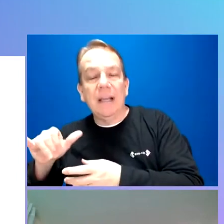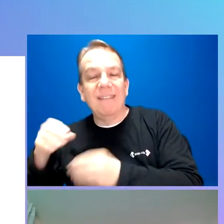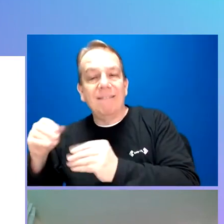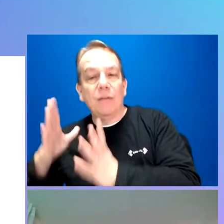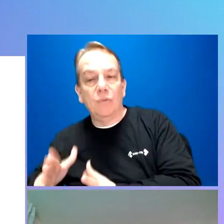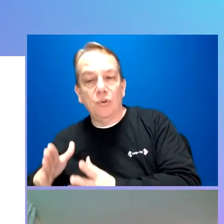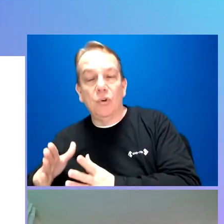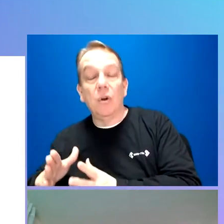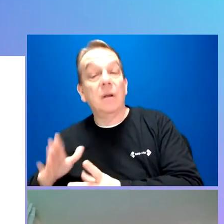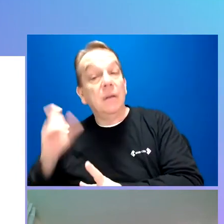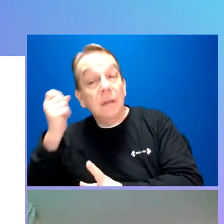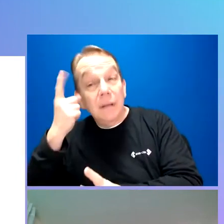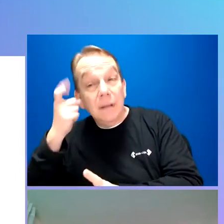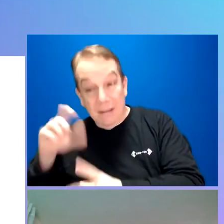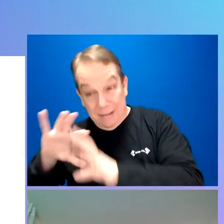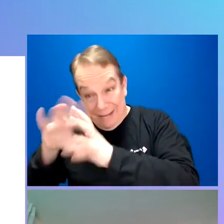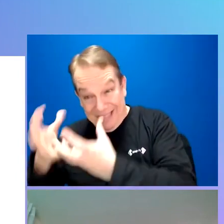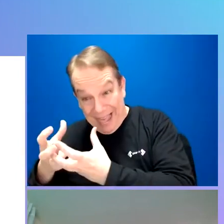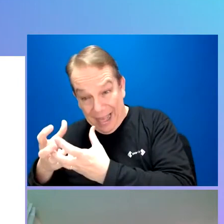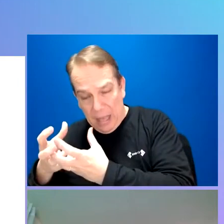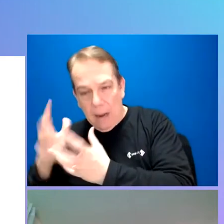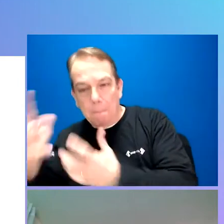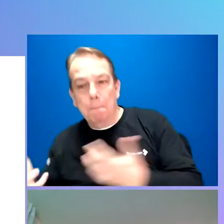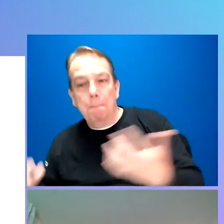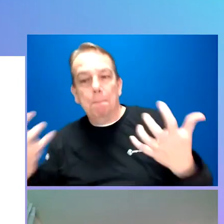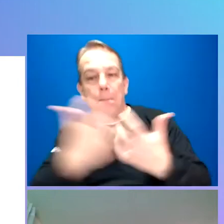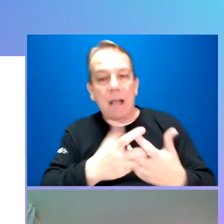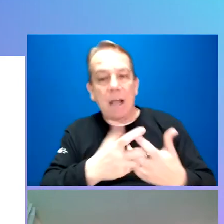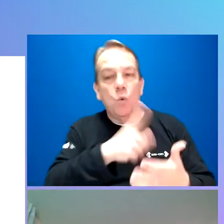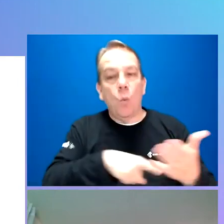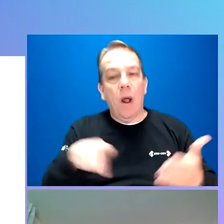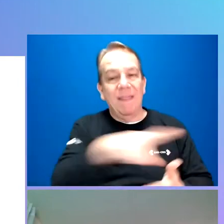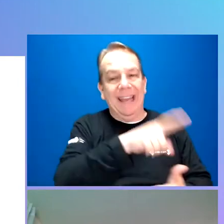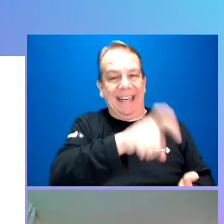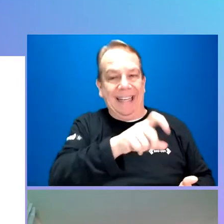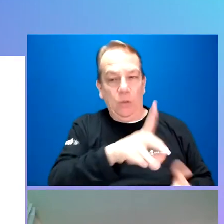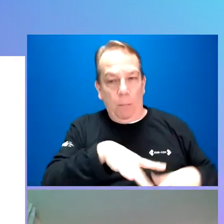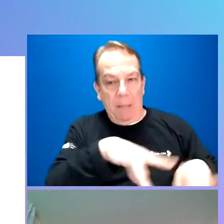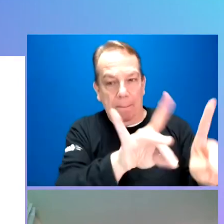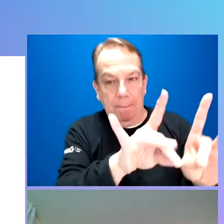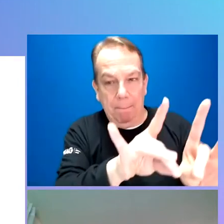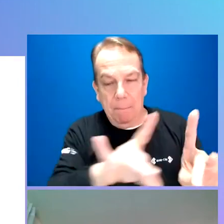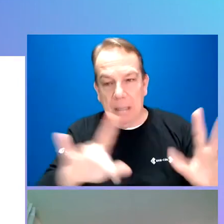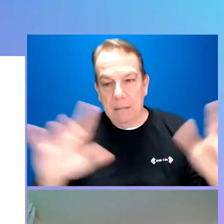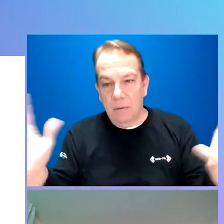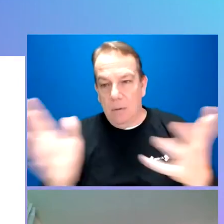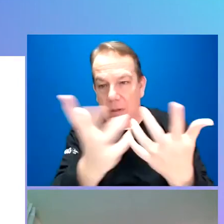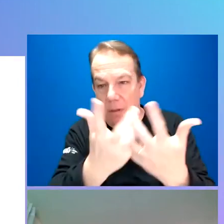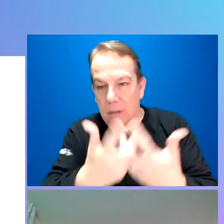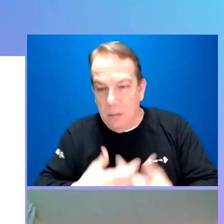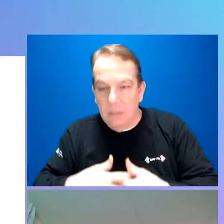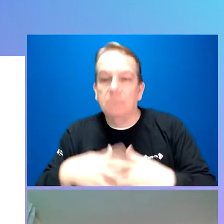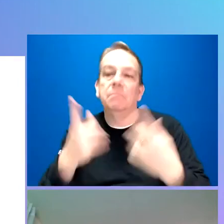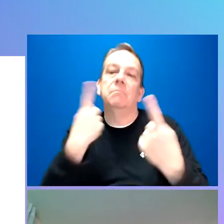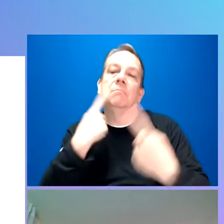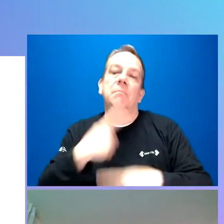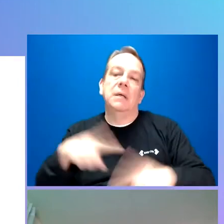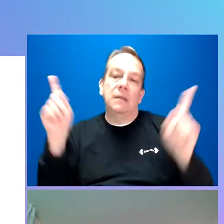then backing them up with some of the things that I'm going to